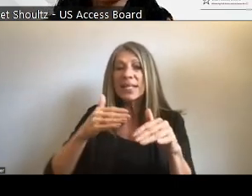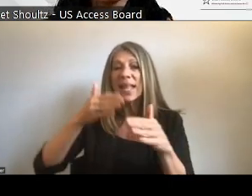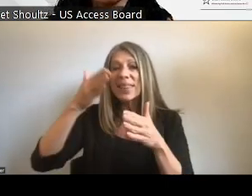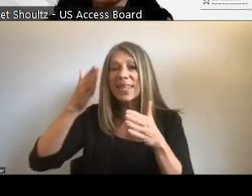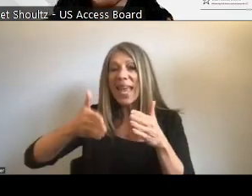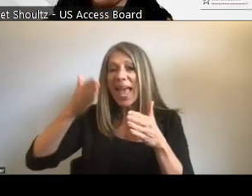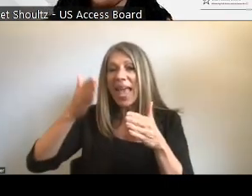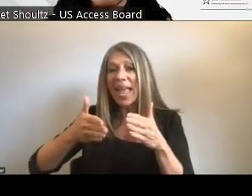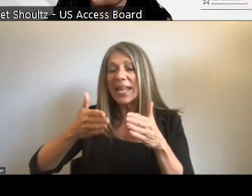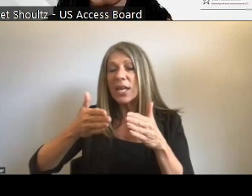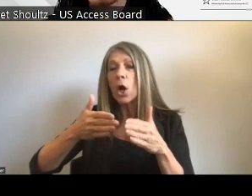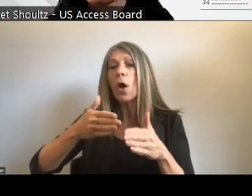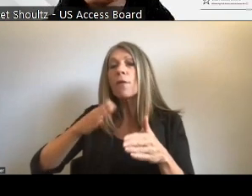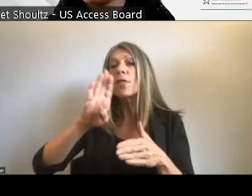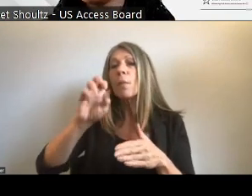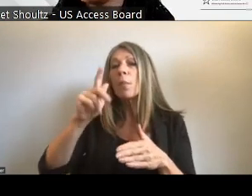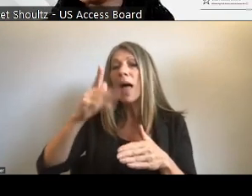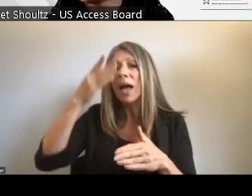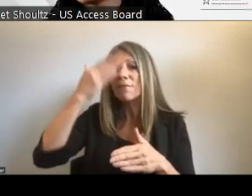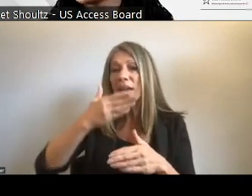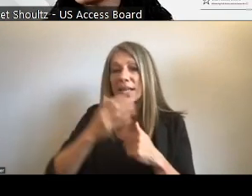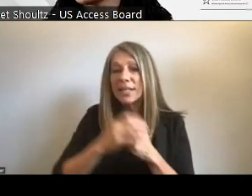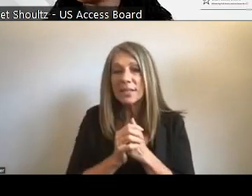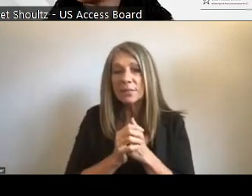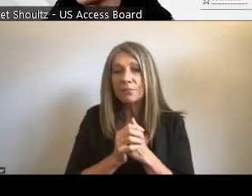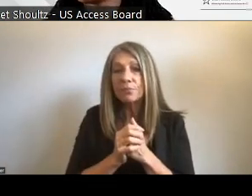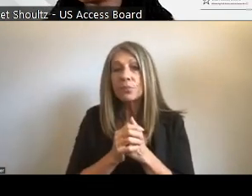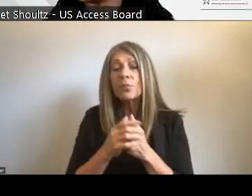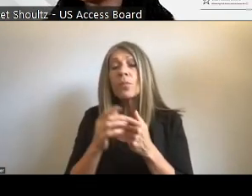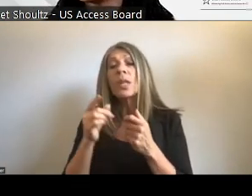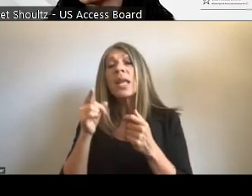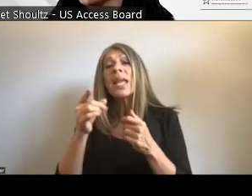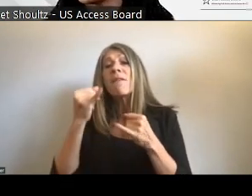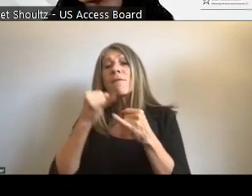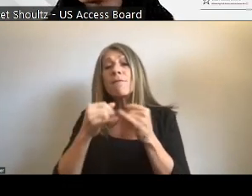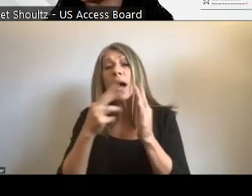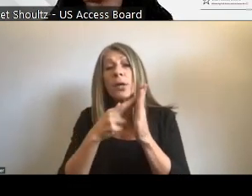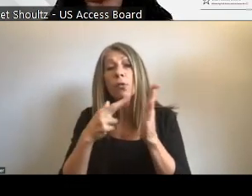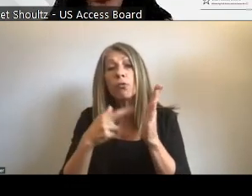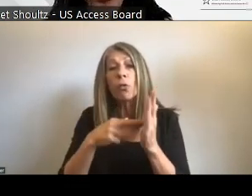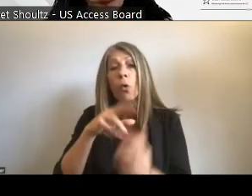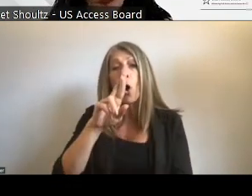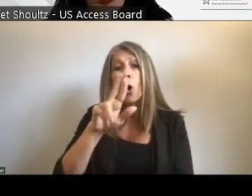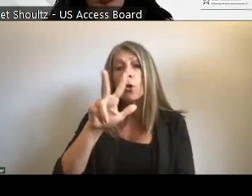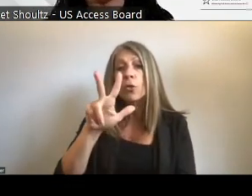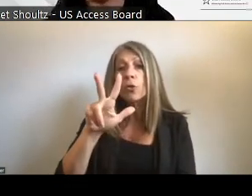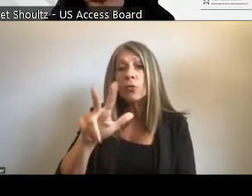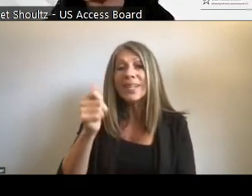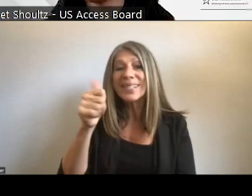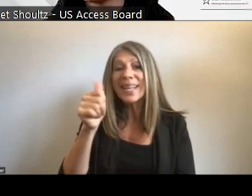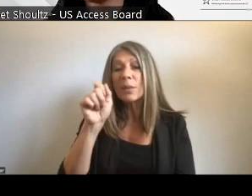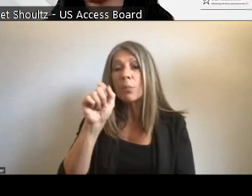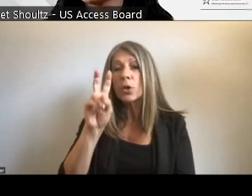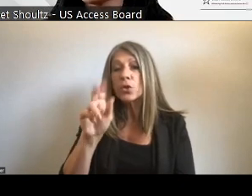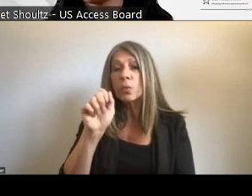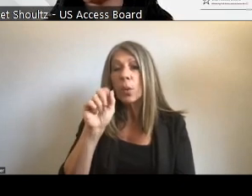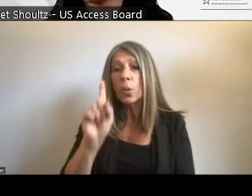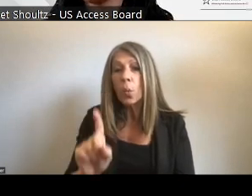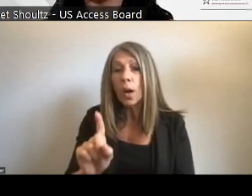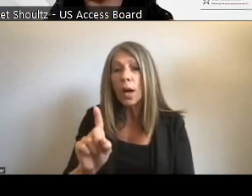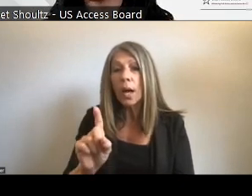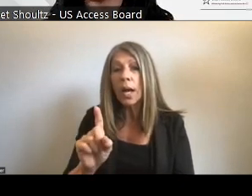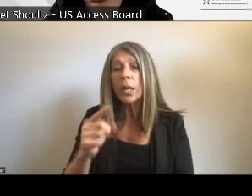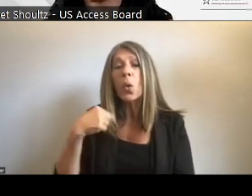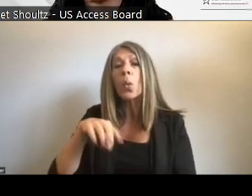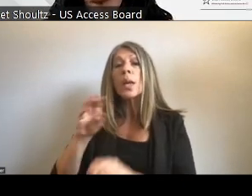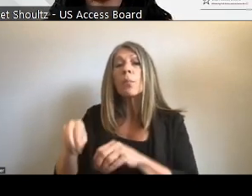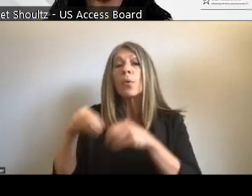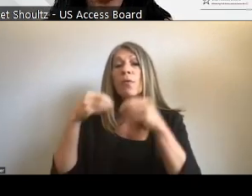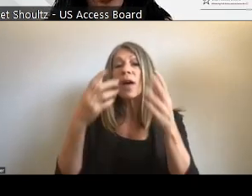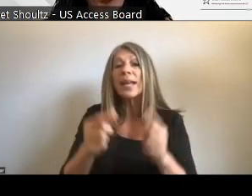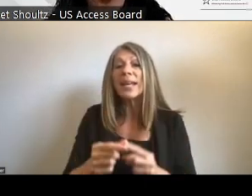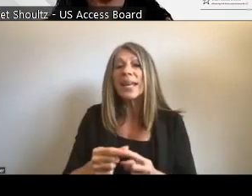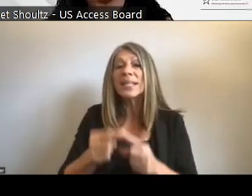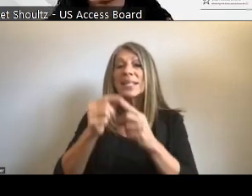the end of the block face. What we did in final rule at R310.2.1, we provided an exception to the